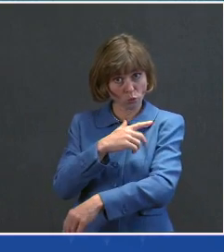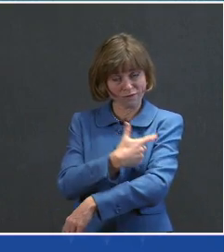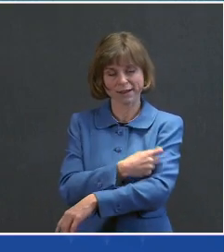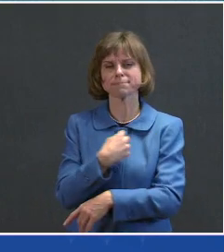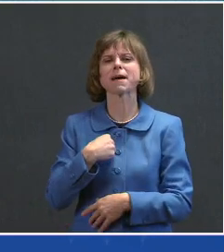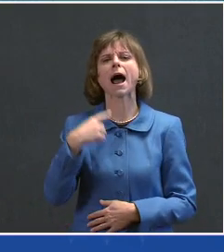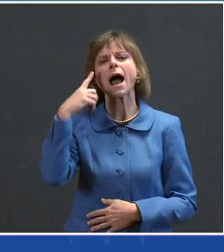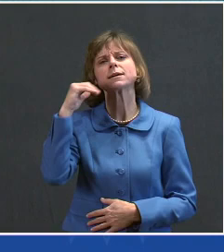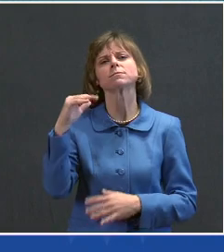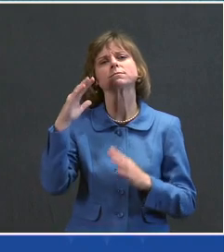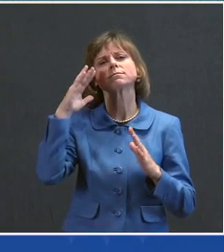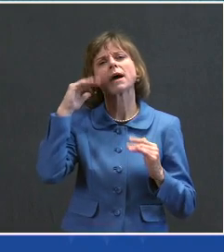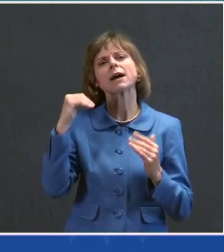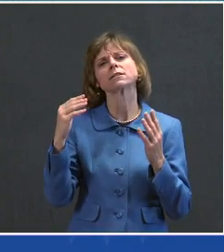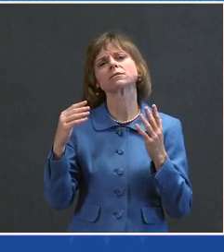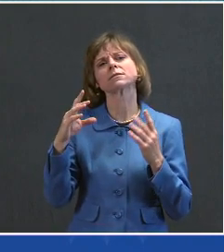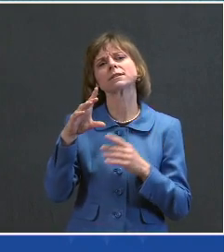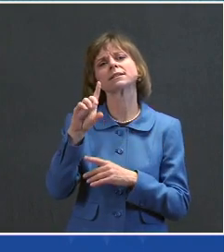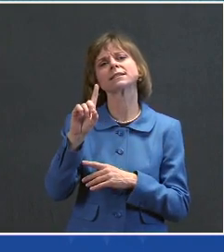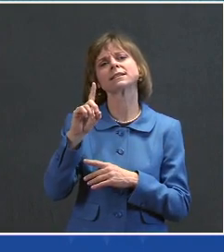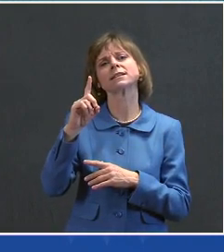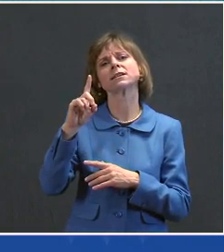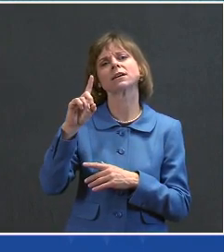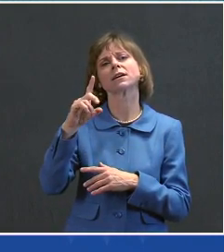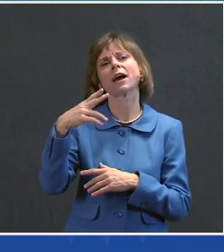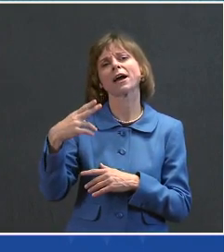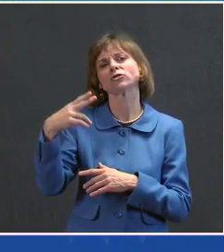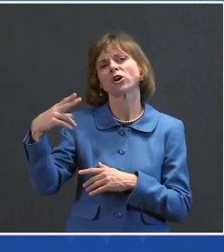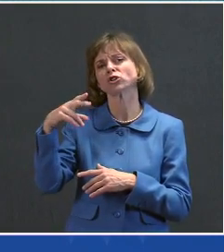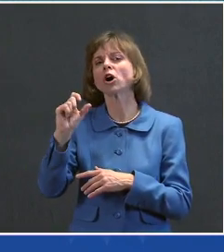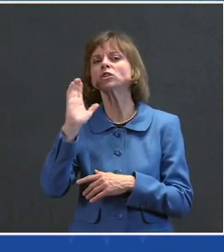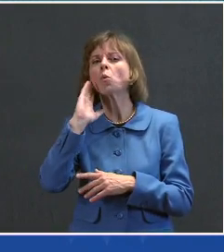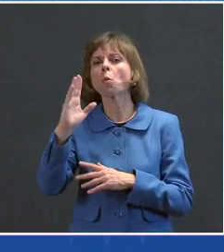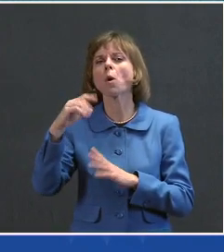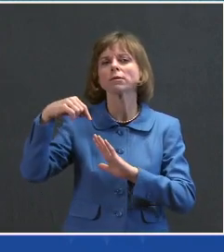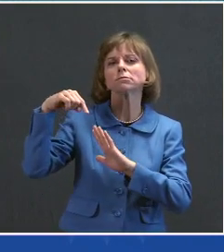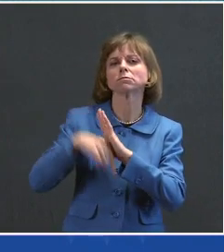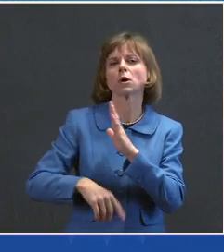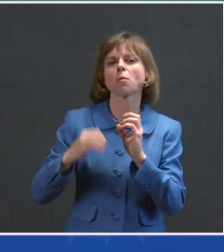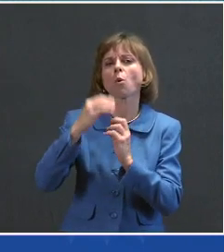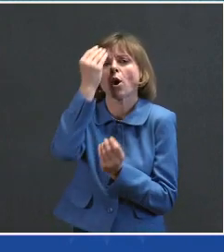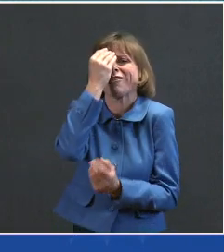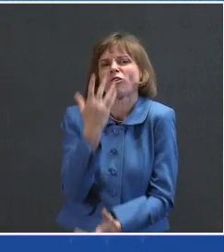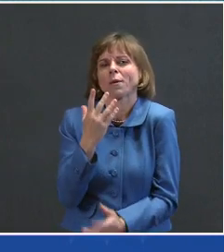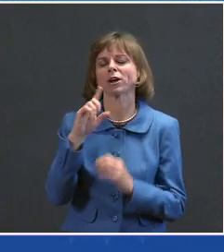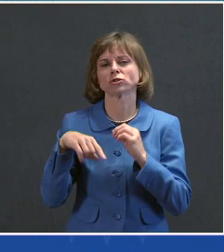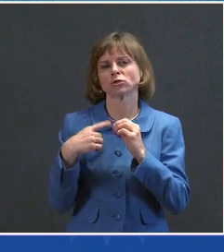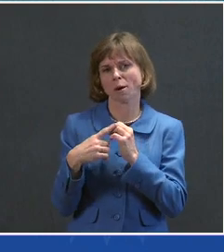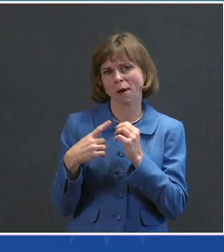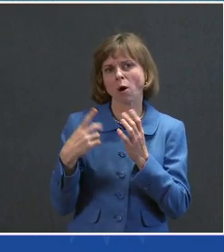from the Department of Health and Human Services on the contract and the specifics later this afternoon, after the President's announcement.